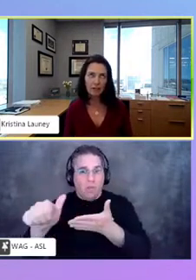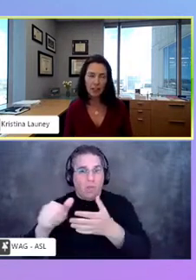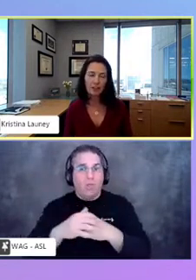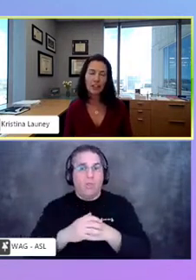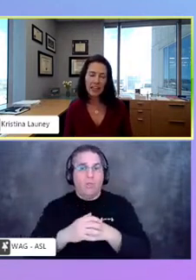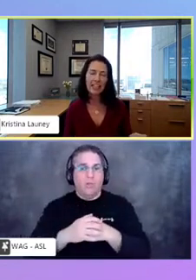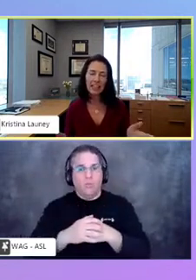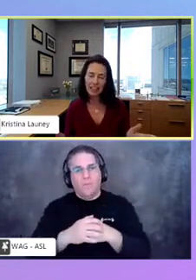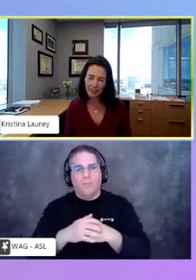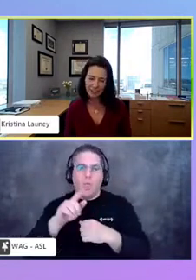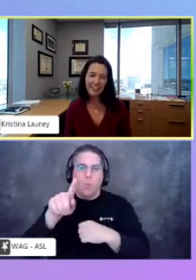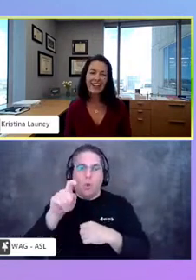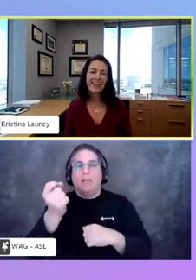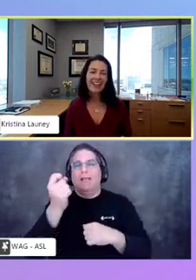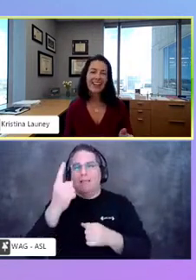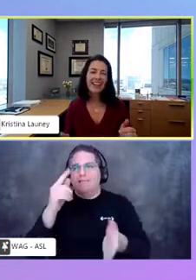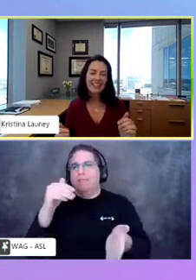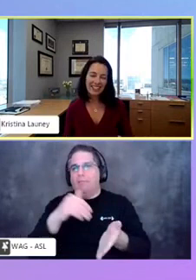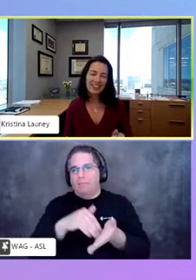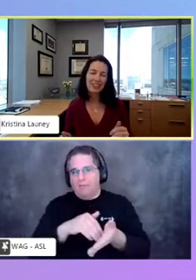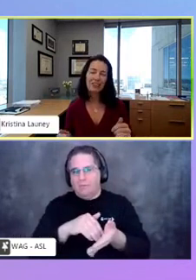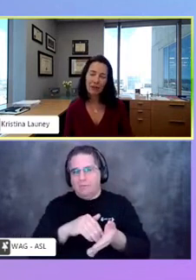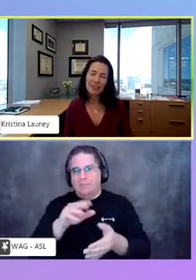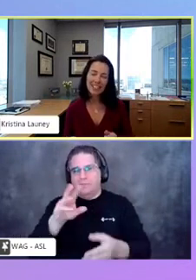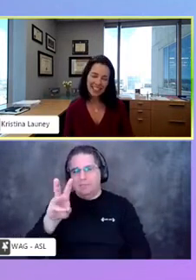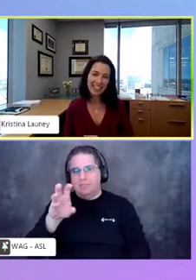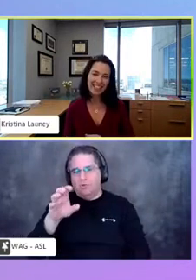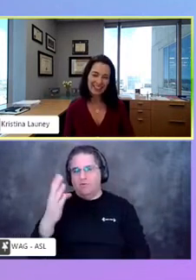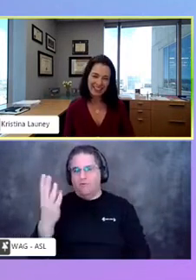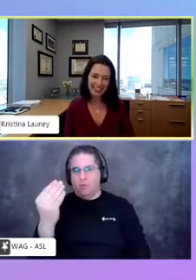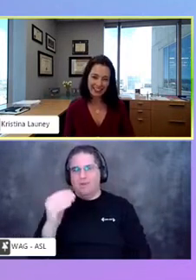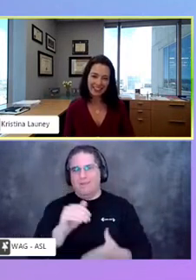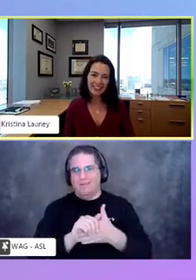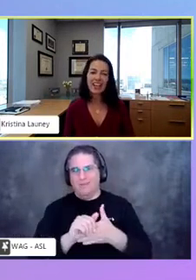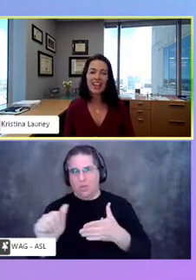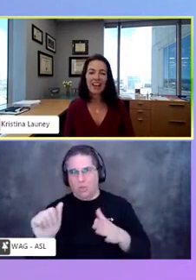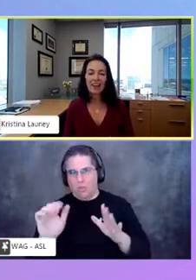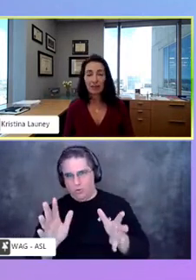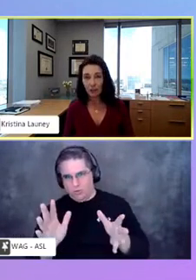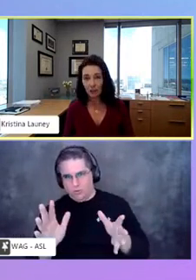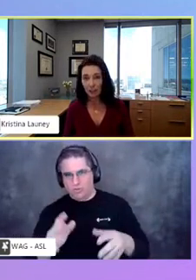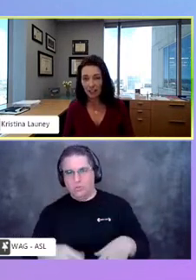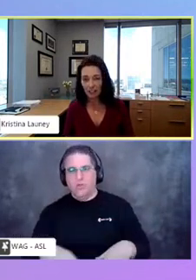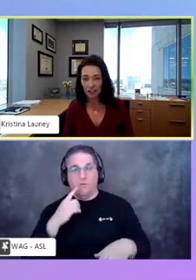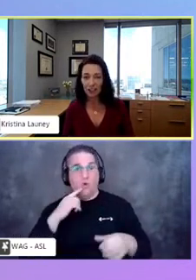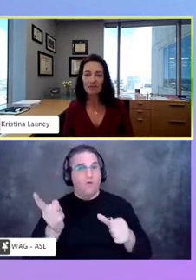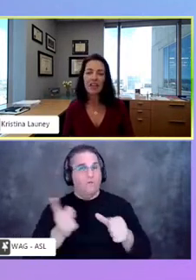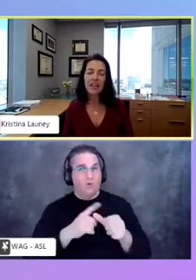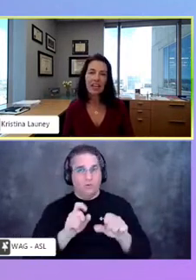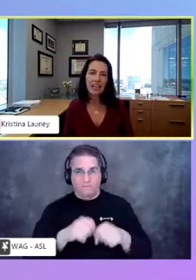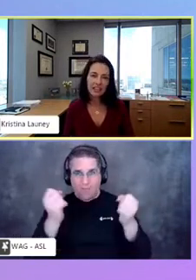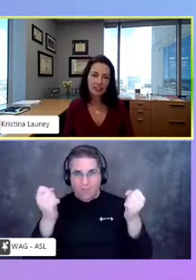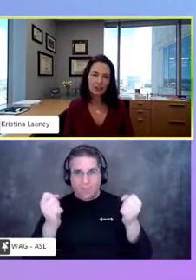year. As of January 30th 2023, the penalties are a maximum of $100,000